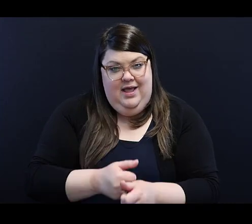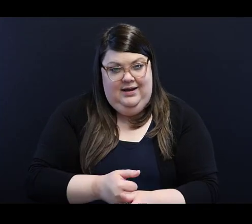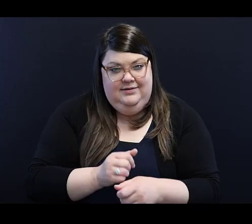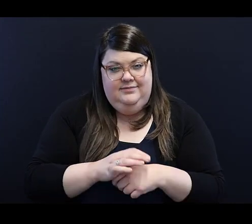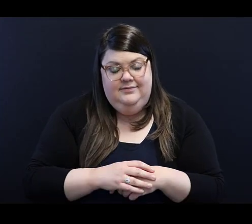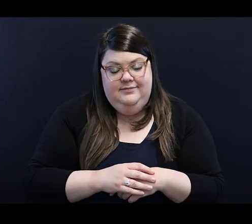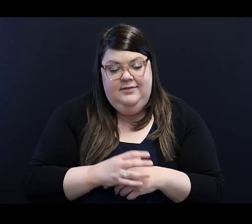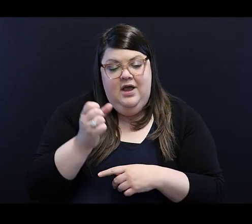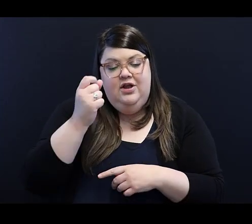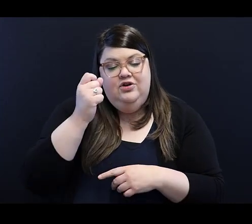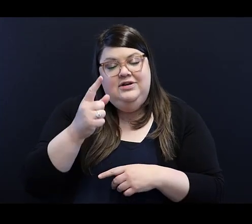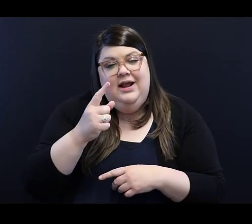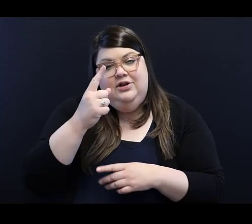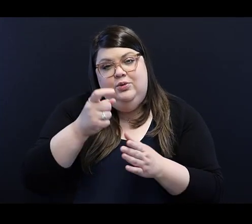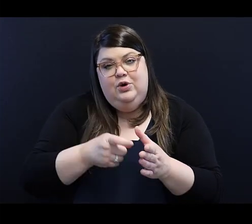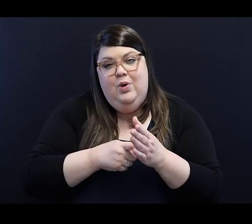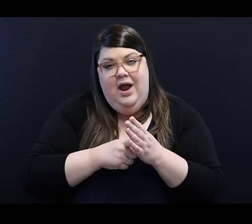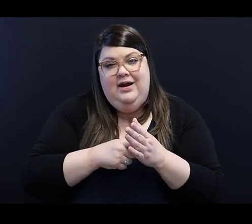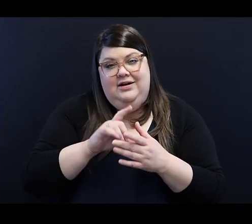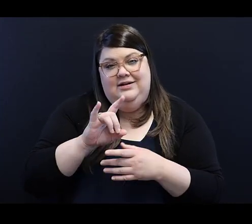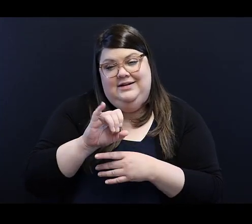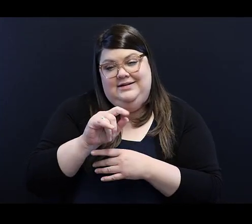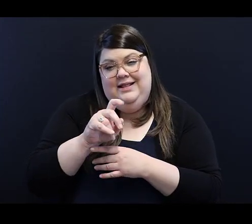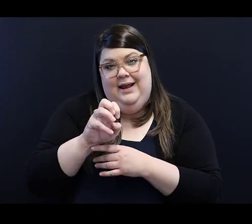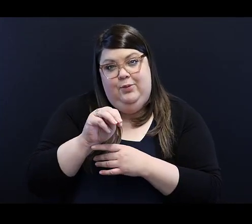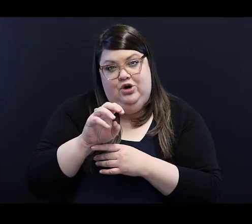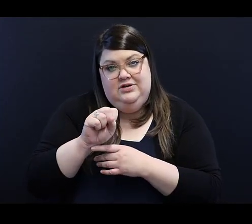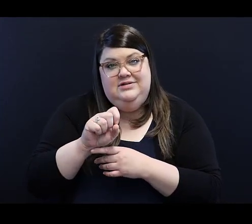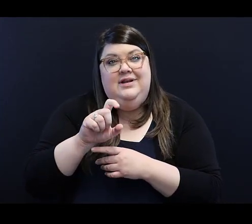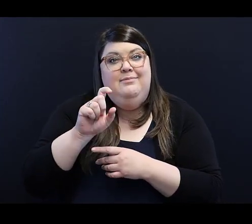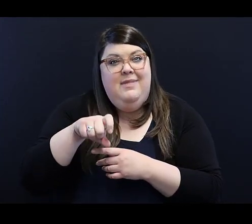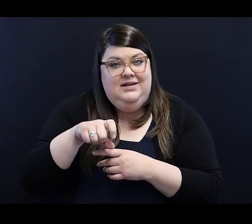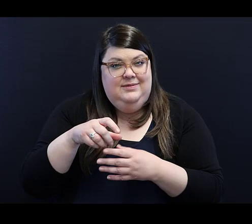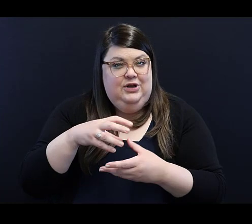Understand the required disclaimers that must be included on all products.